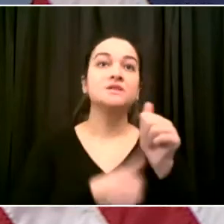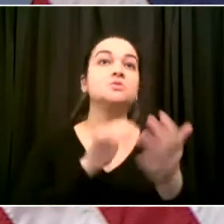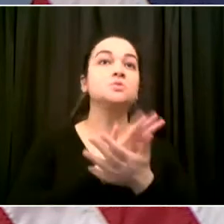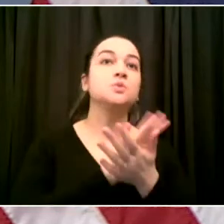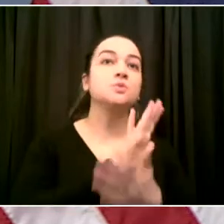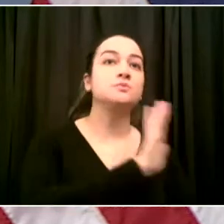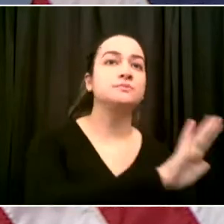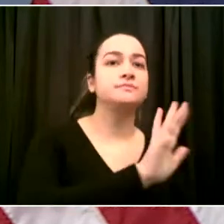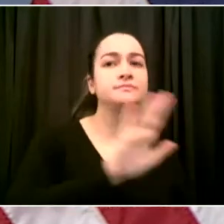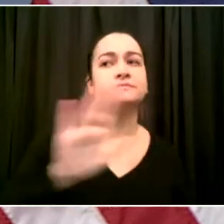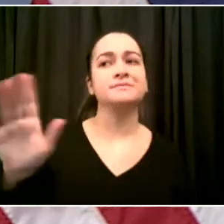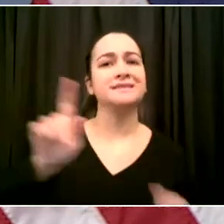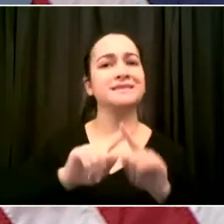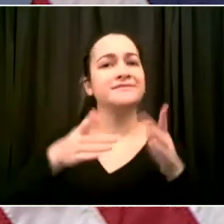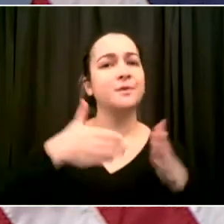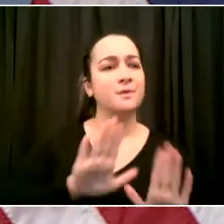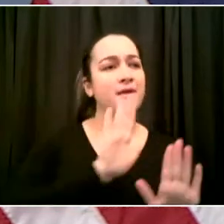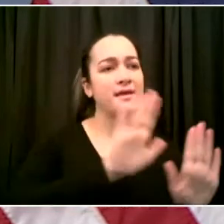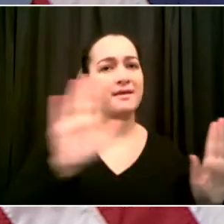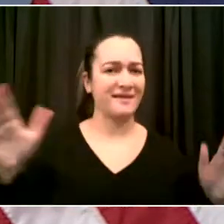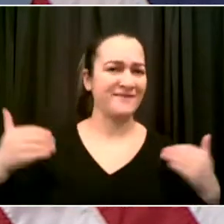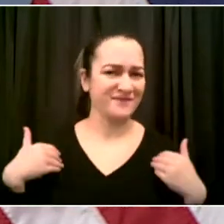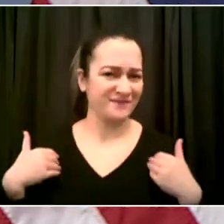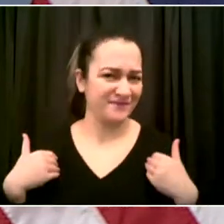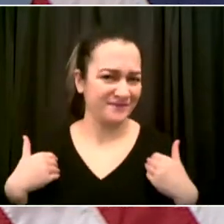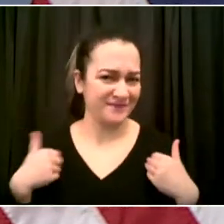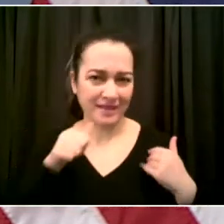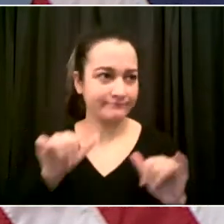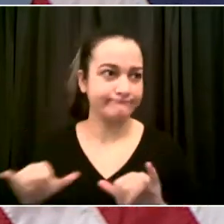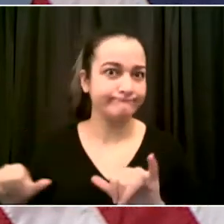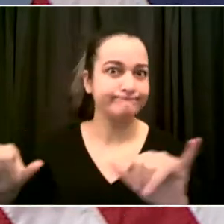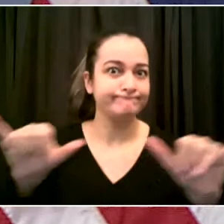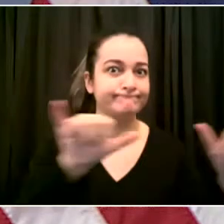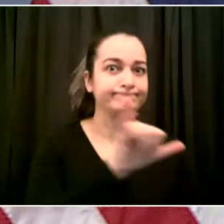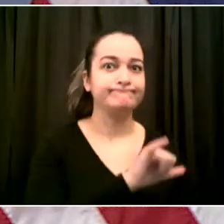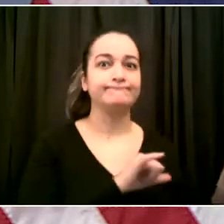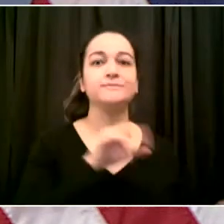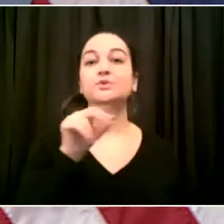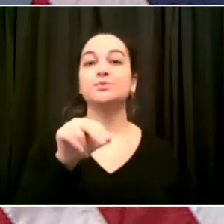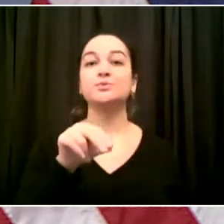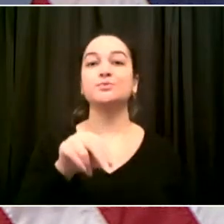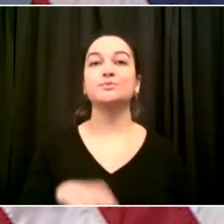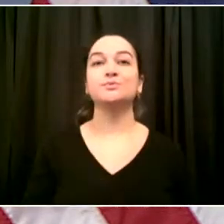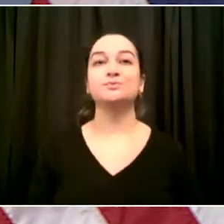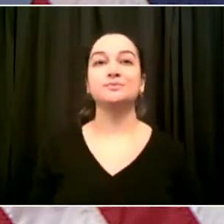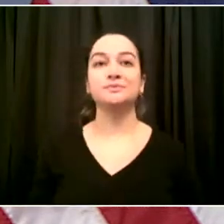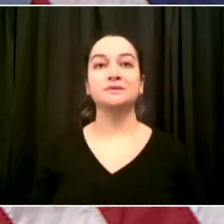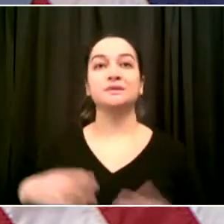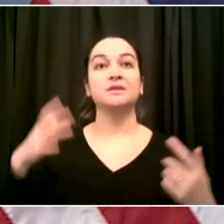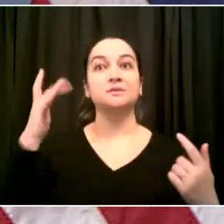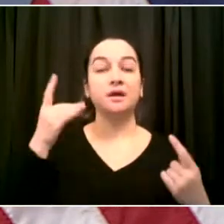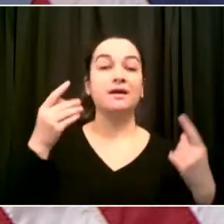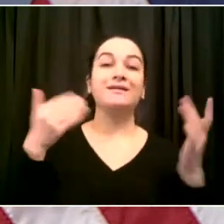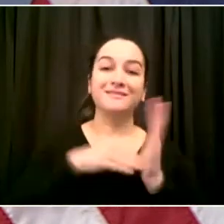ANAN DTETEACHEES RA DOING. IT LOOKS DIFFERENT IN EVERY SCHOOL, EVEE RYCLCLSRASOOOO KNOWS THEIR CHILDREN BETTER THAN ANYONE ELSE